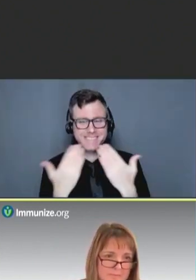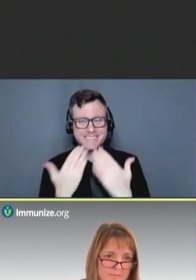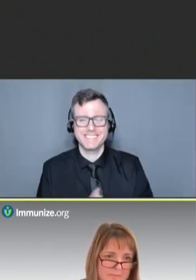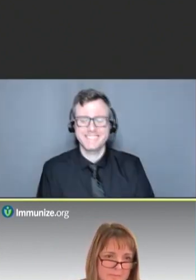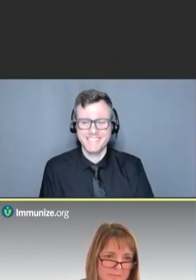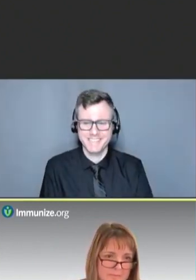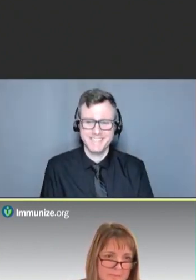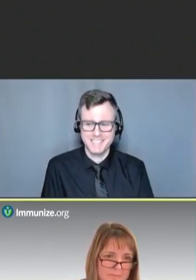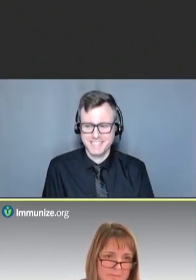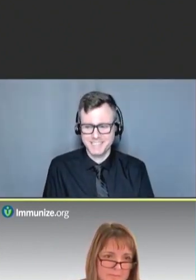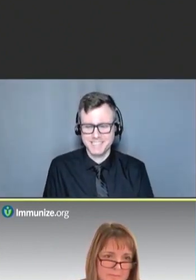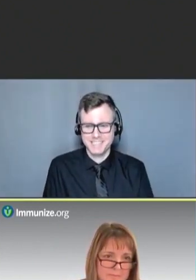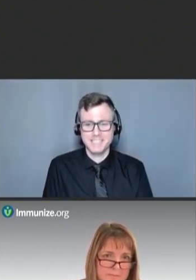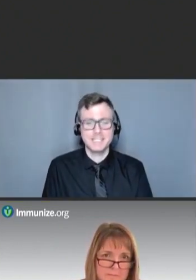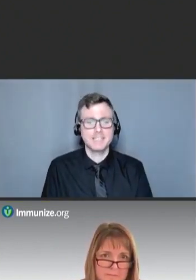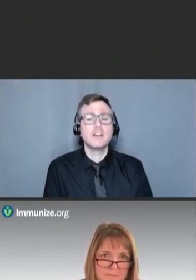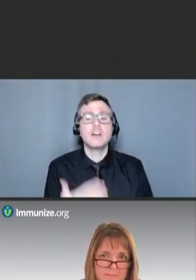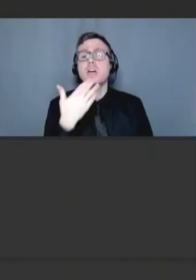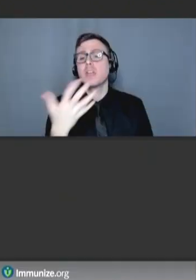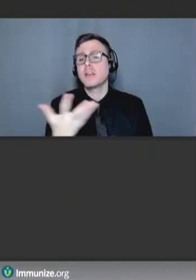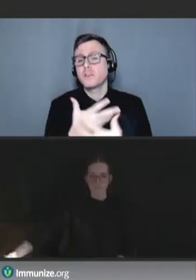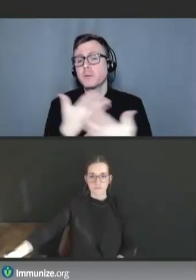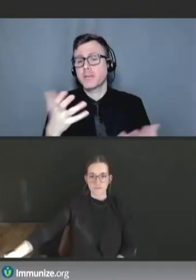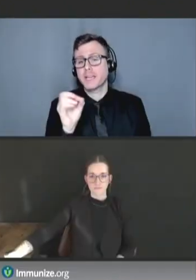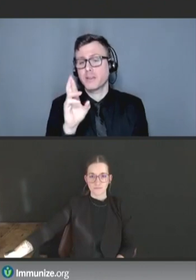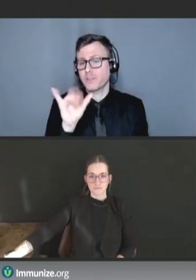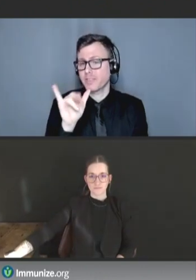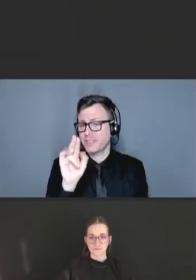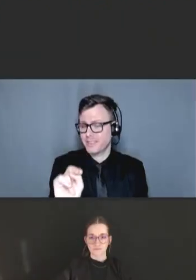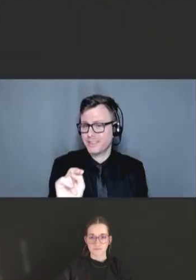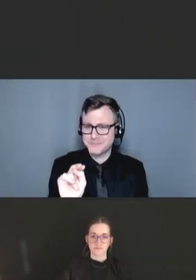Robert Hopkins: Thank you very much, Carolyn.